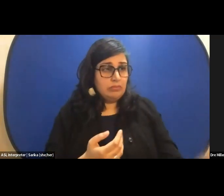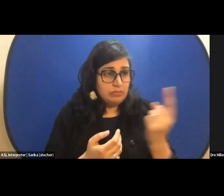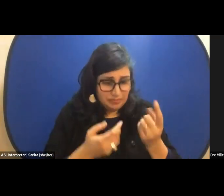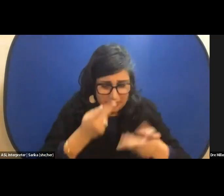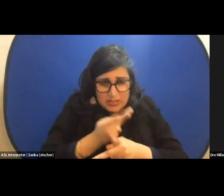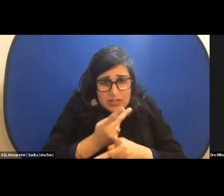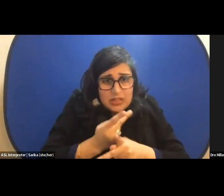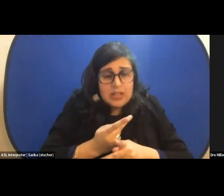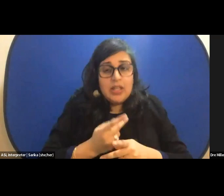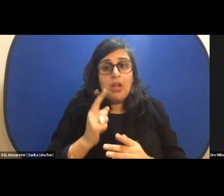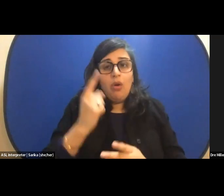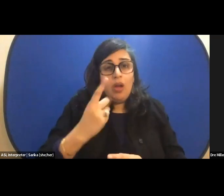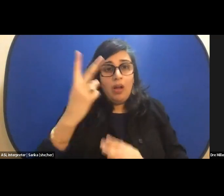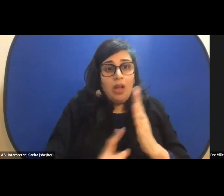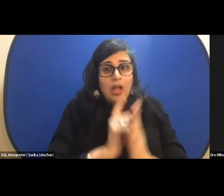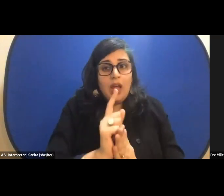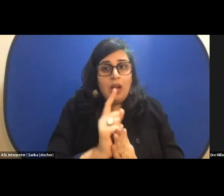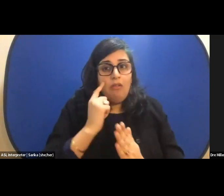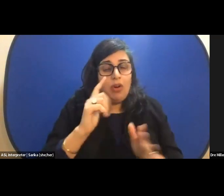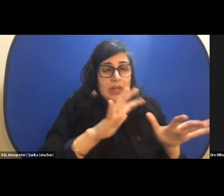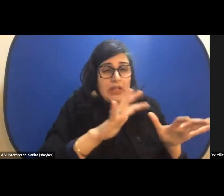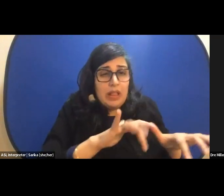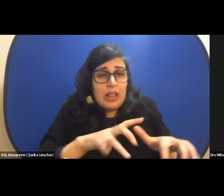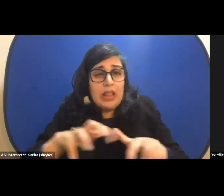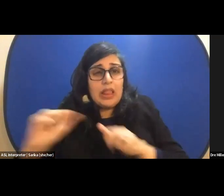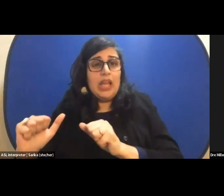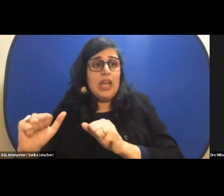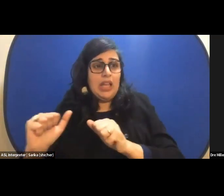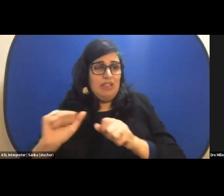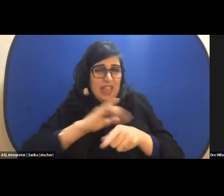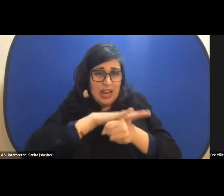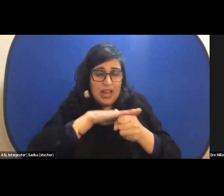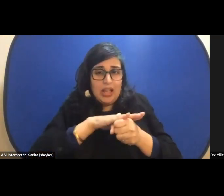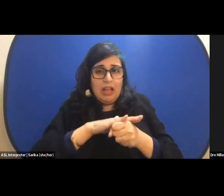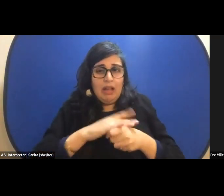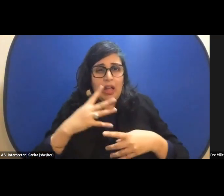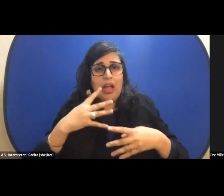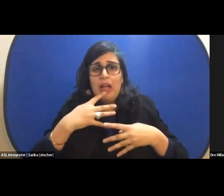gas canister and was attended to by some of the medics that actually worked with me. It took about an hour